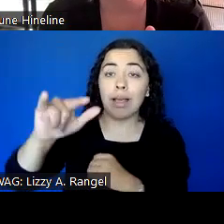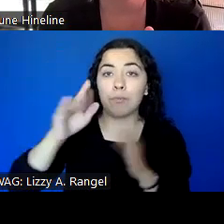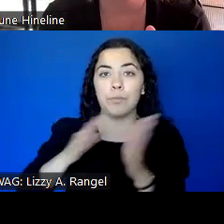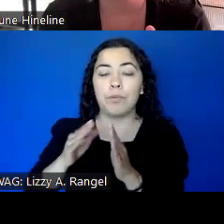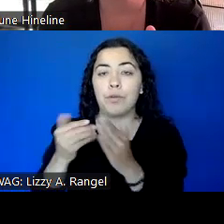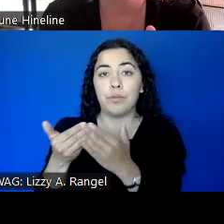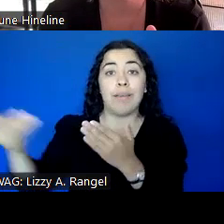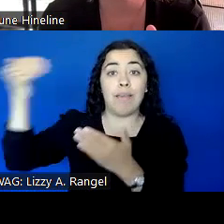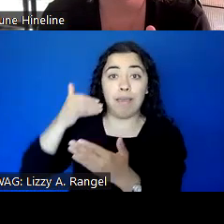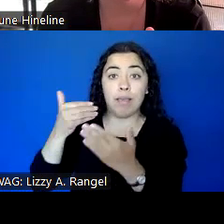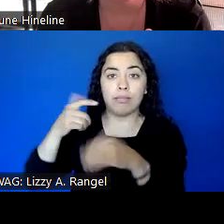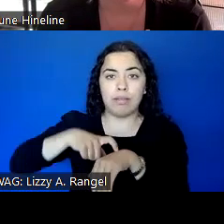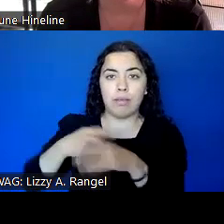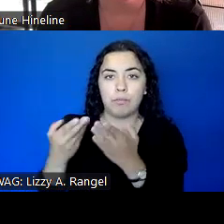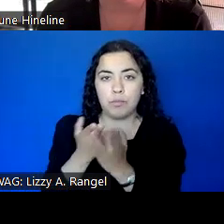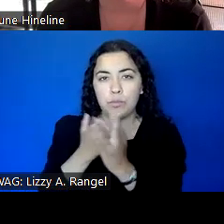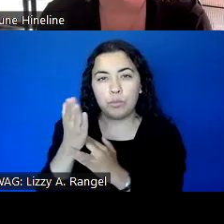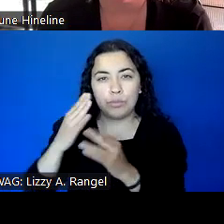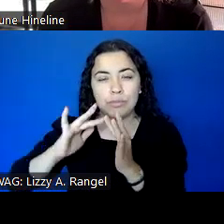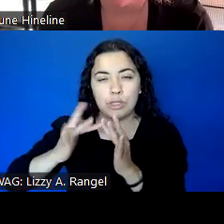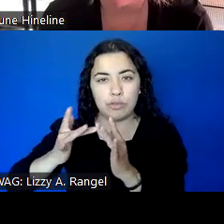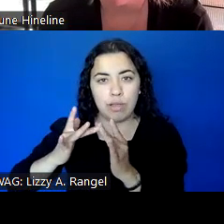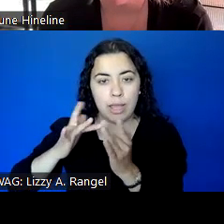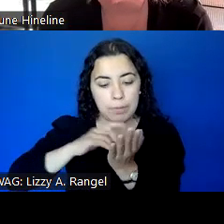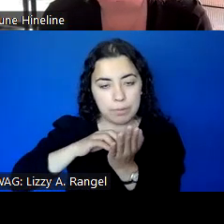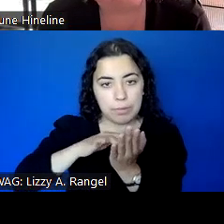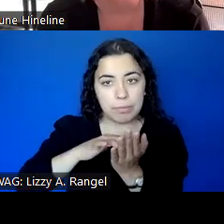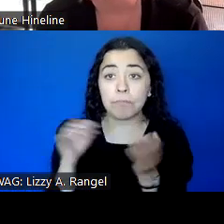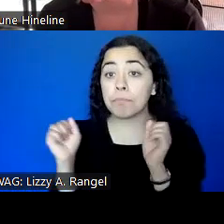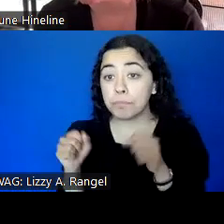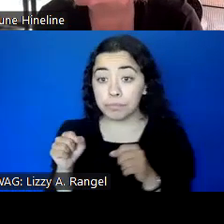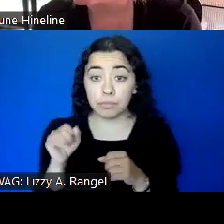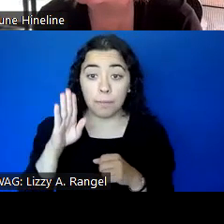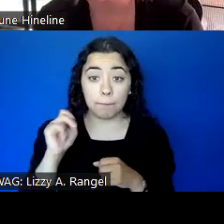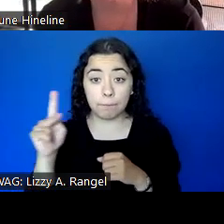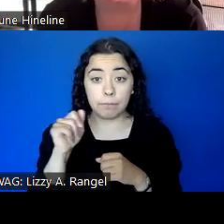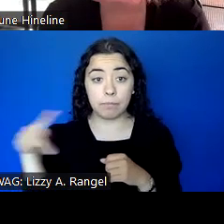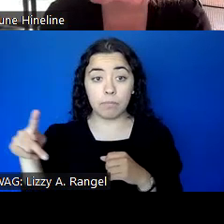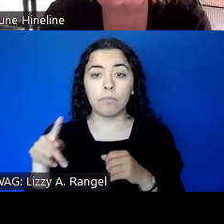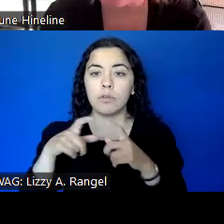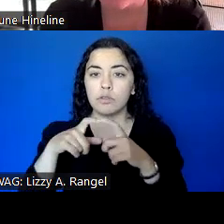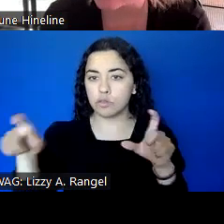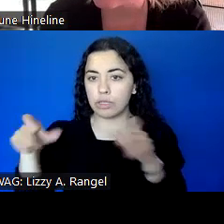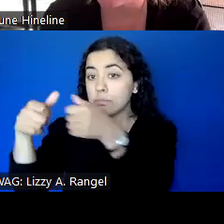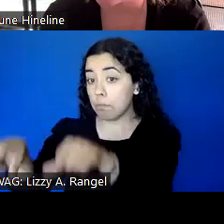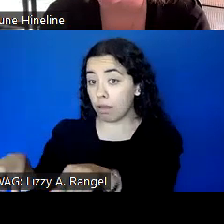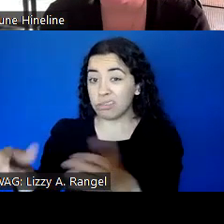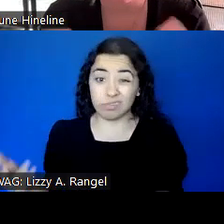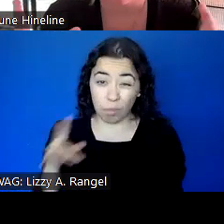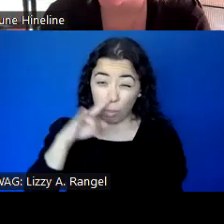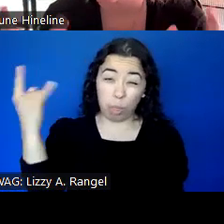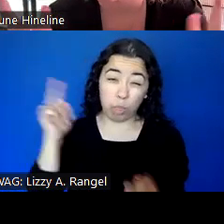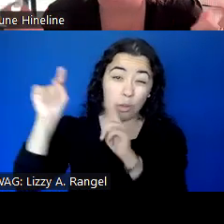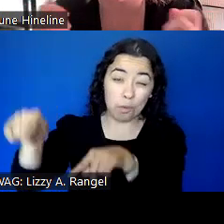so it eliminates the need to do the passcode every time you change apps or change accounts.